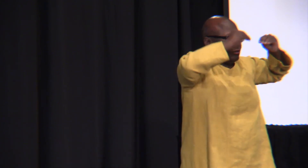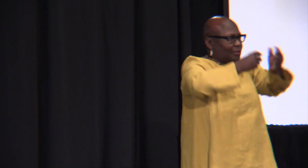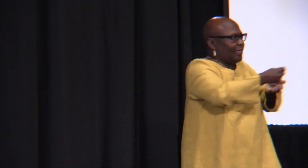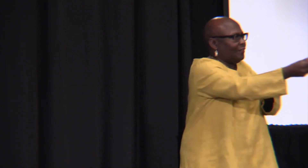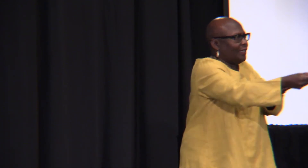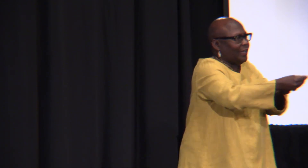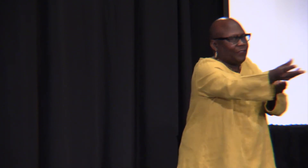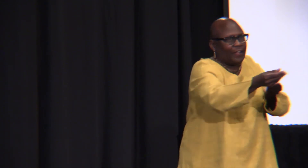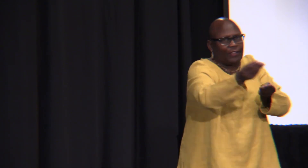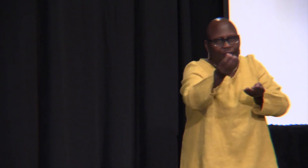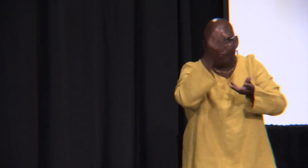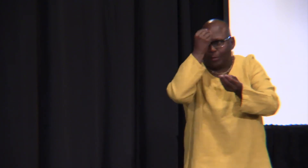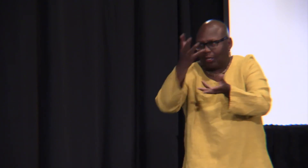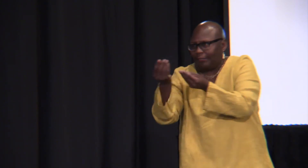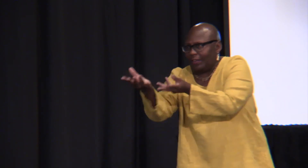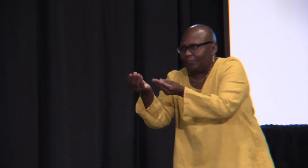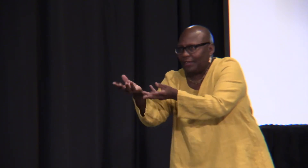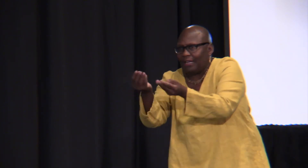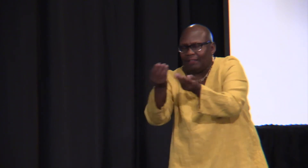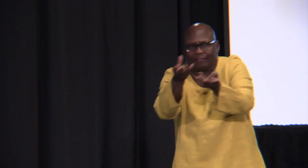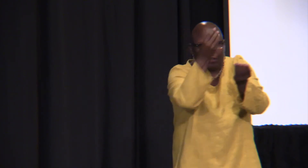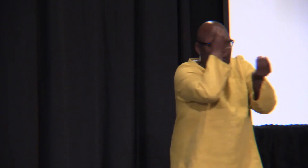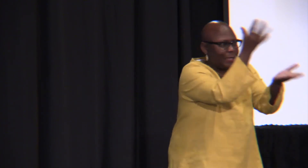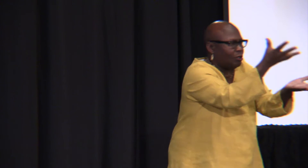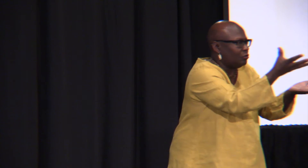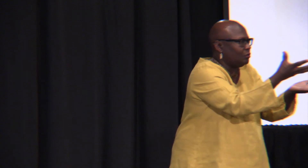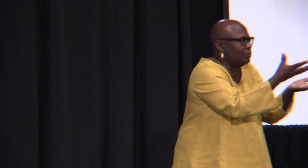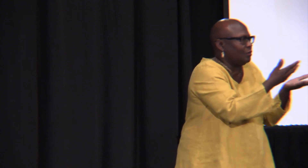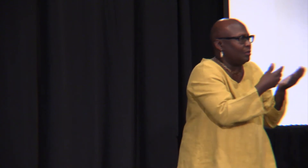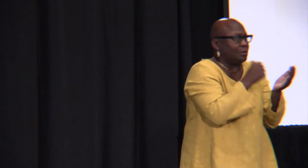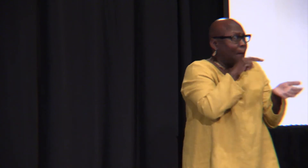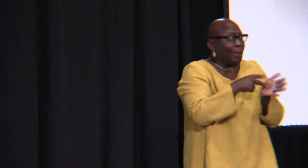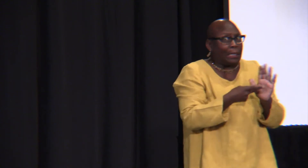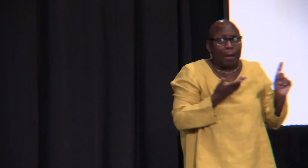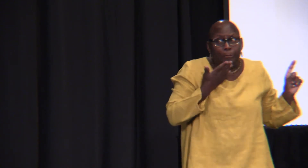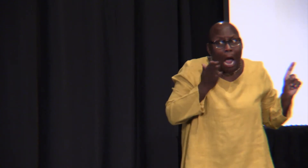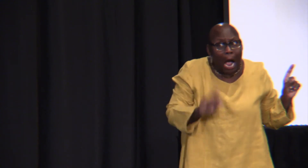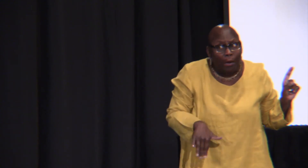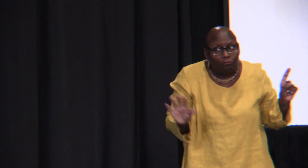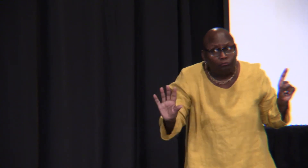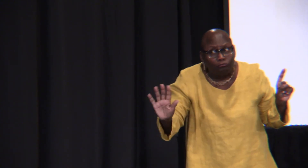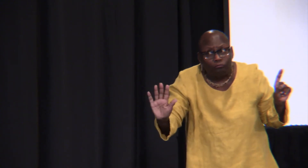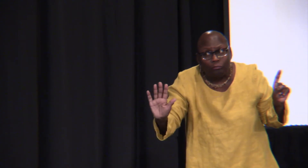I work hard with our graduate students who are about to go out on an internship